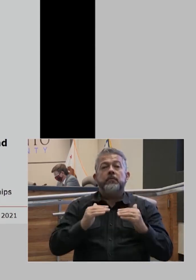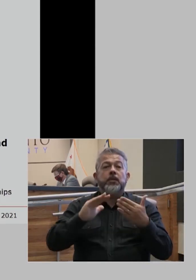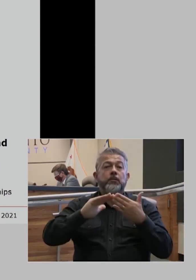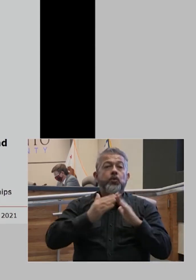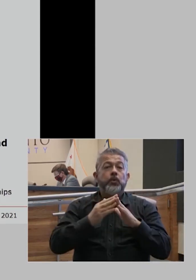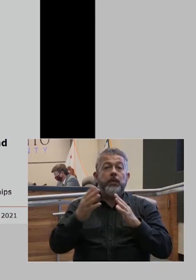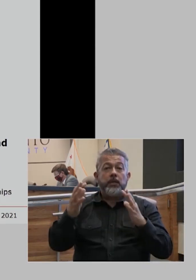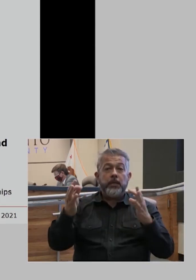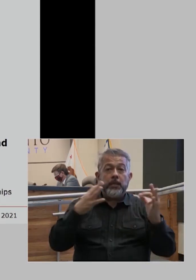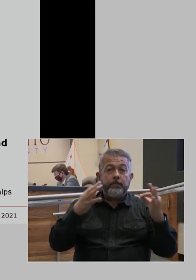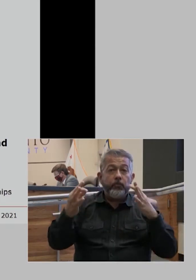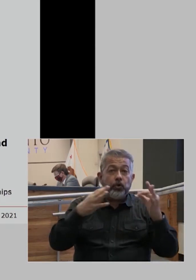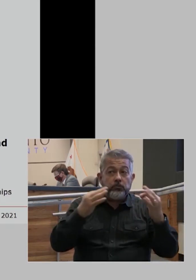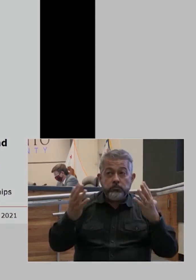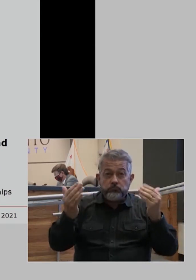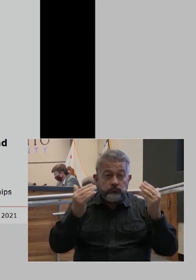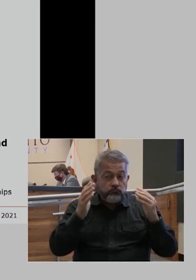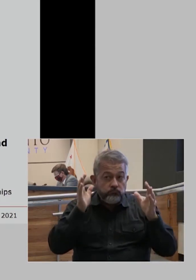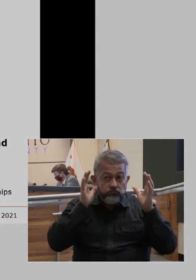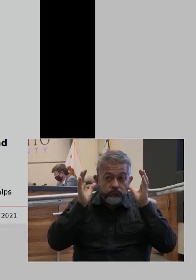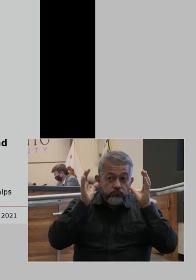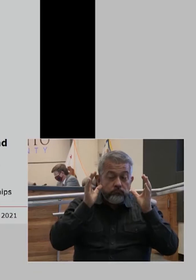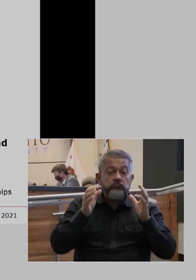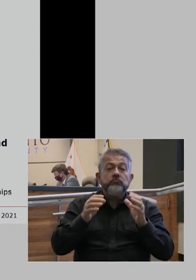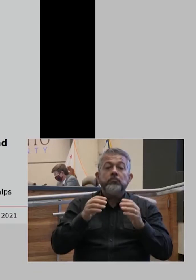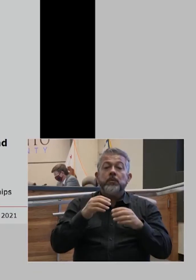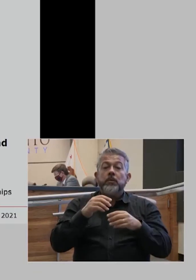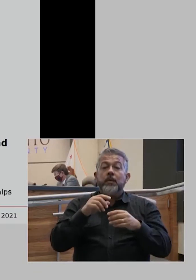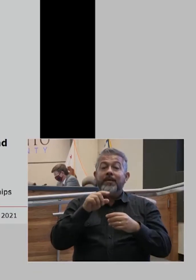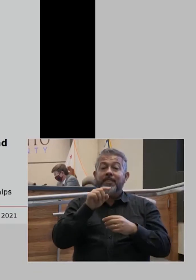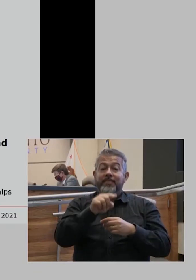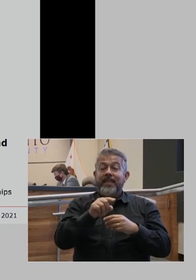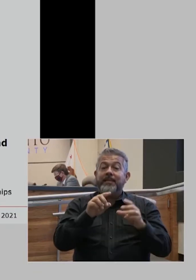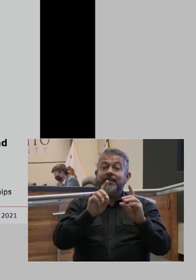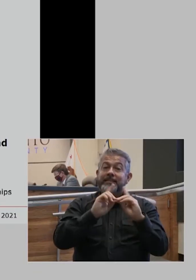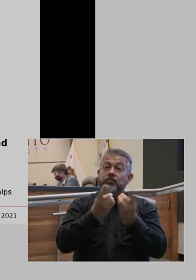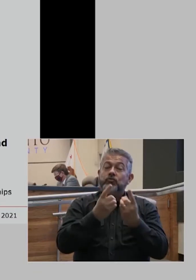INTEREST COMMUNITY INPUT TELLING US WHETHER THAT IS BEST SERVED US WHETHER THAT IS BEST SERVED BEING IN A DISTRICT OR MULTIPLE